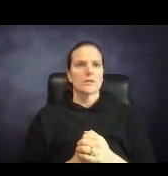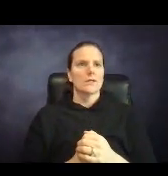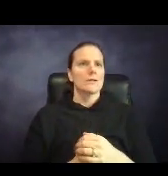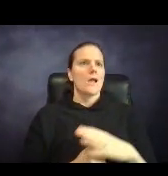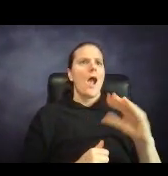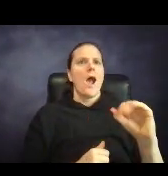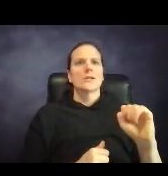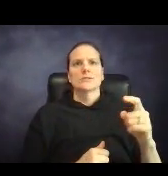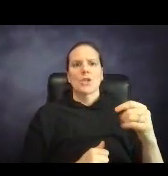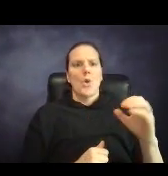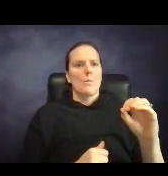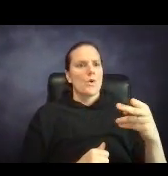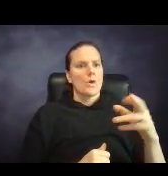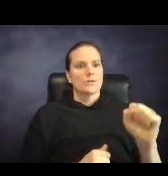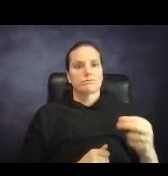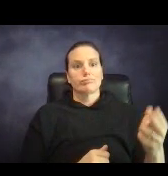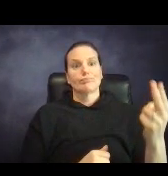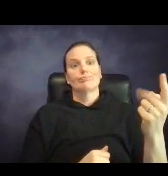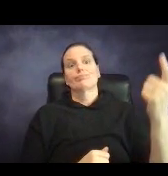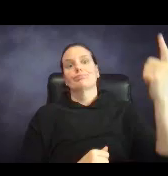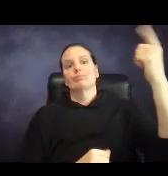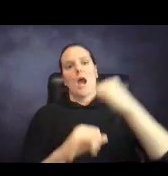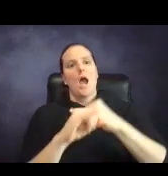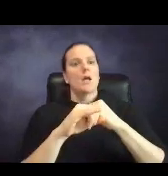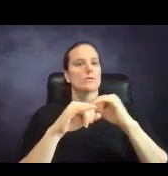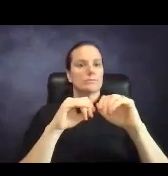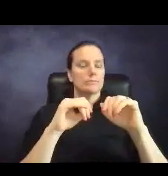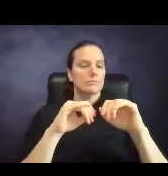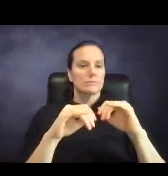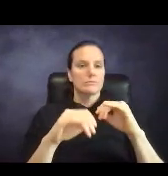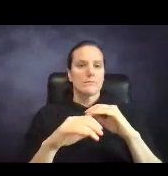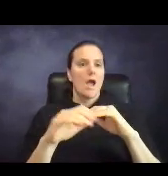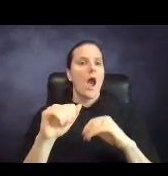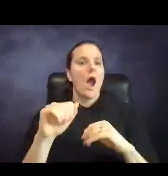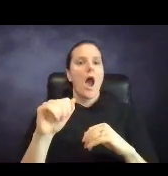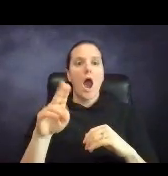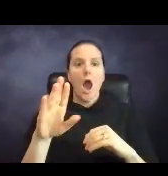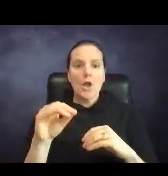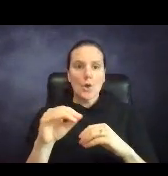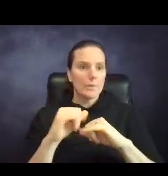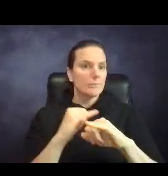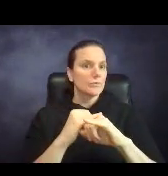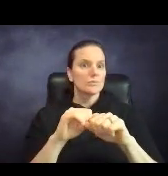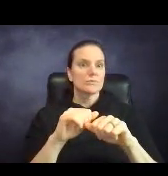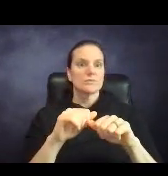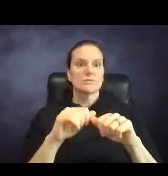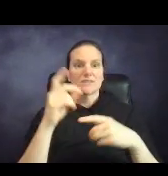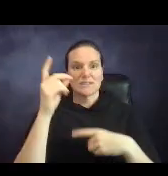autoimmune disease, boom, diabetes in women, just boom. And so now you've got all these women on statin drugs